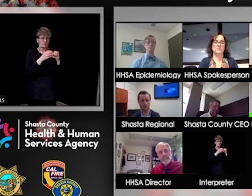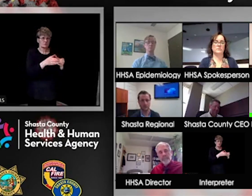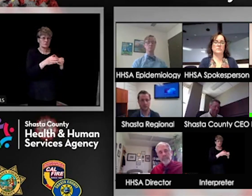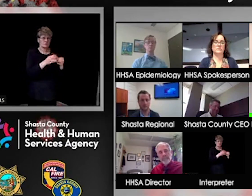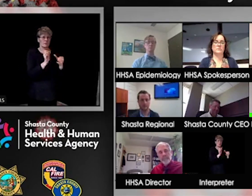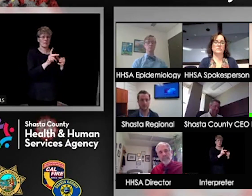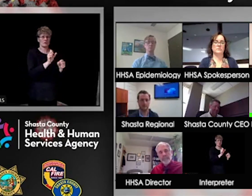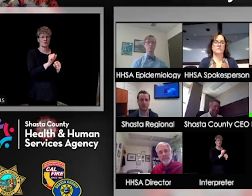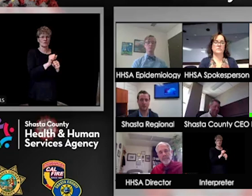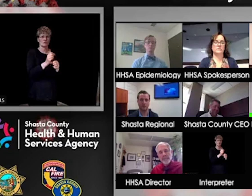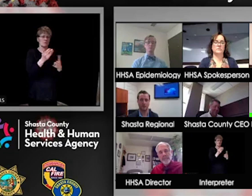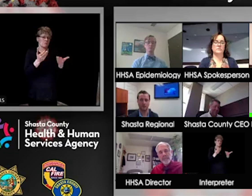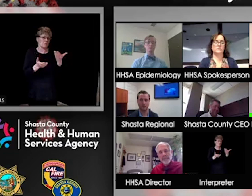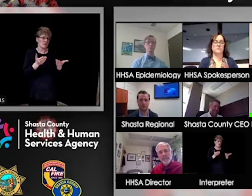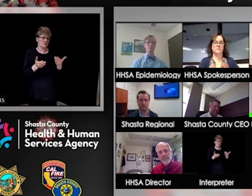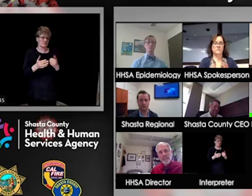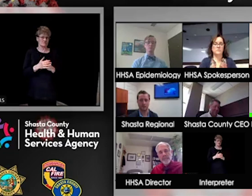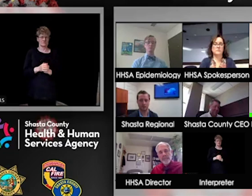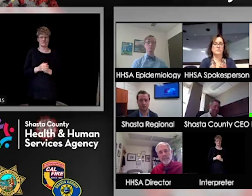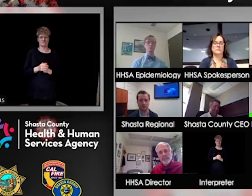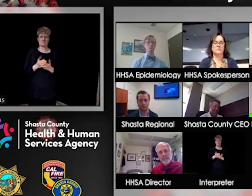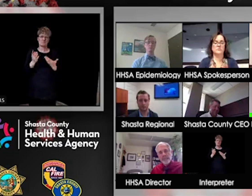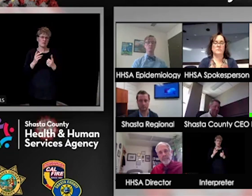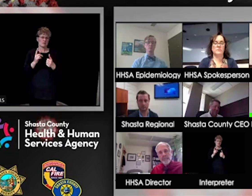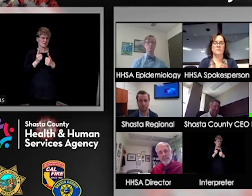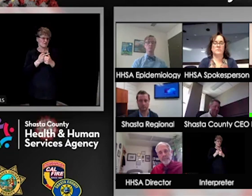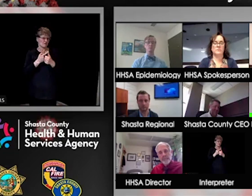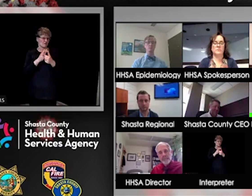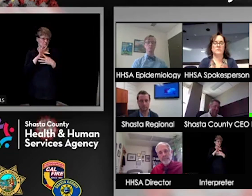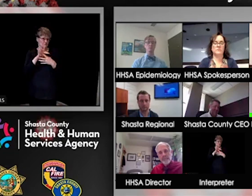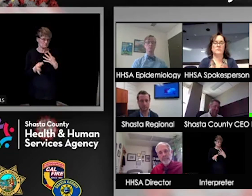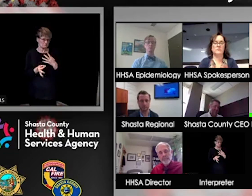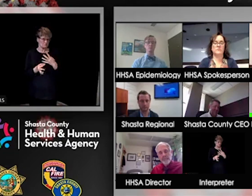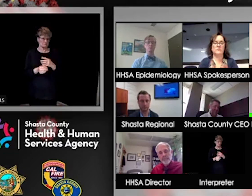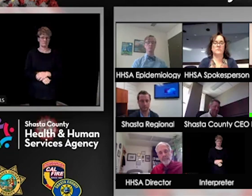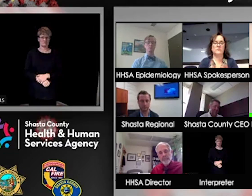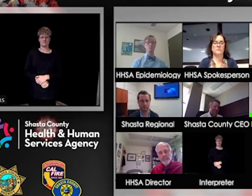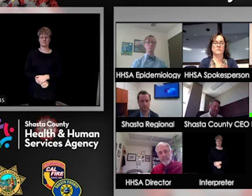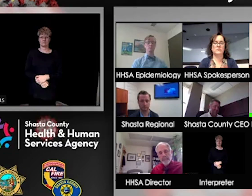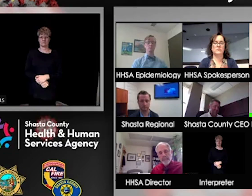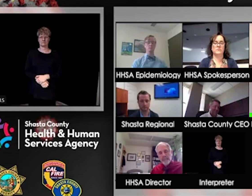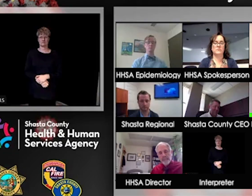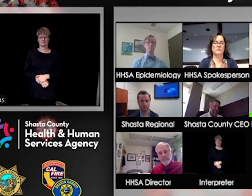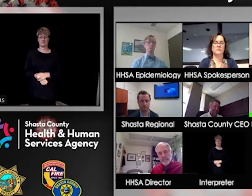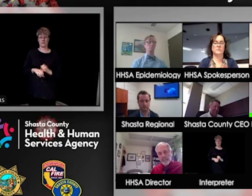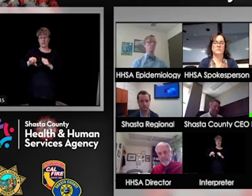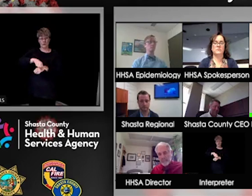do. Then we can even think about and groups that don't seem to get as sick, so children